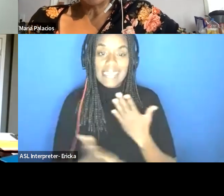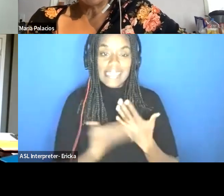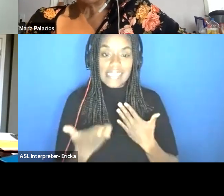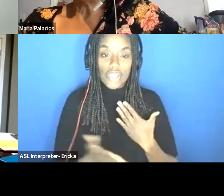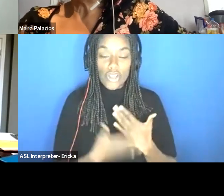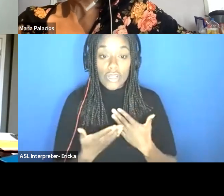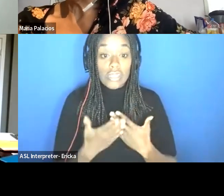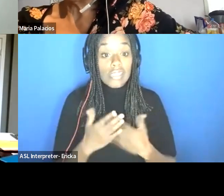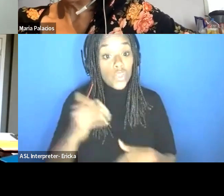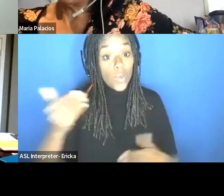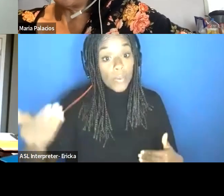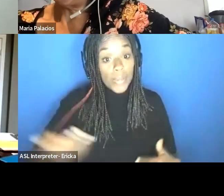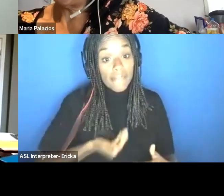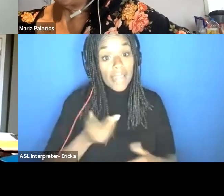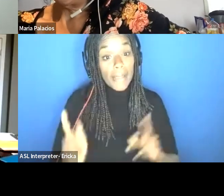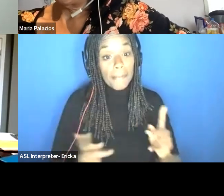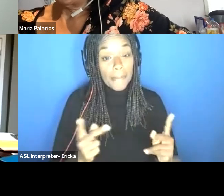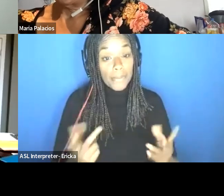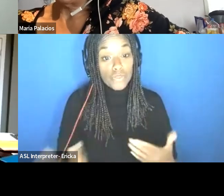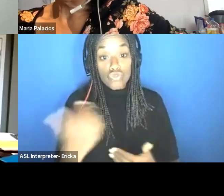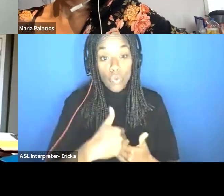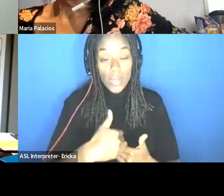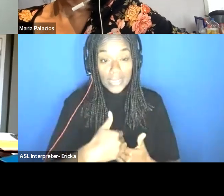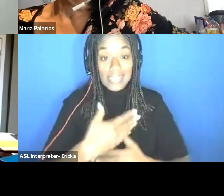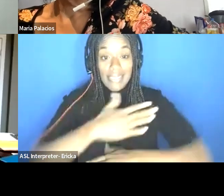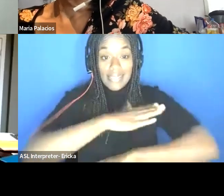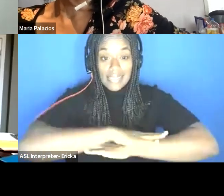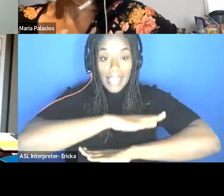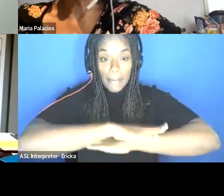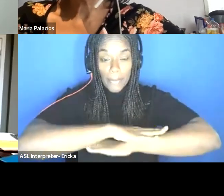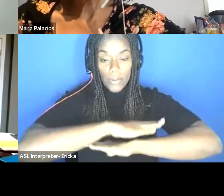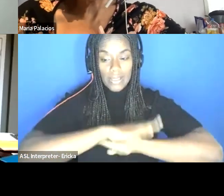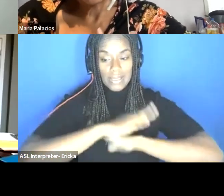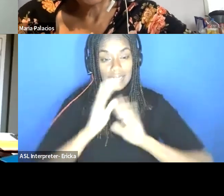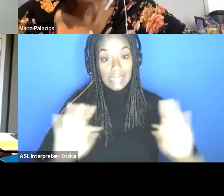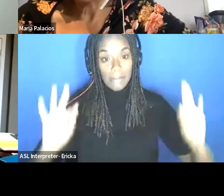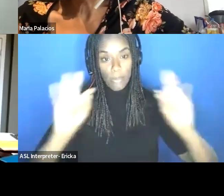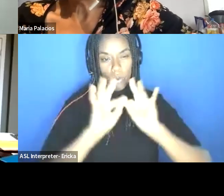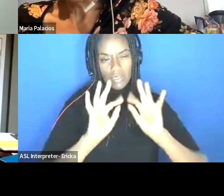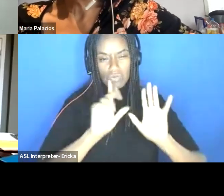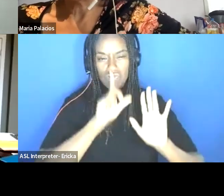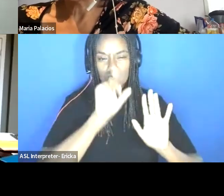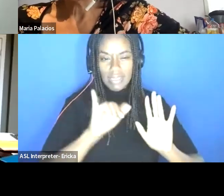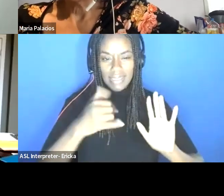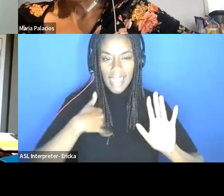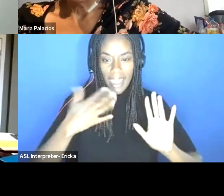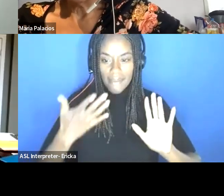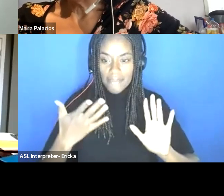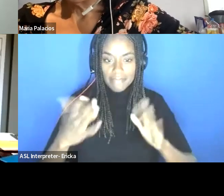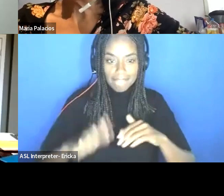also helps us embrace differences a little bit easier.